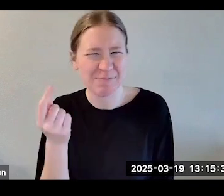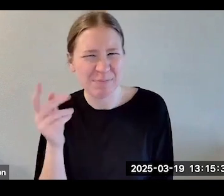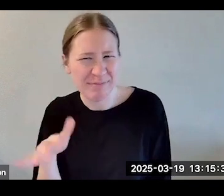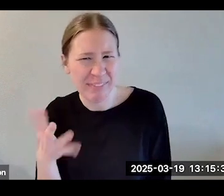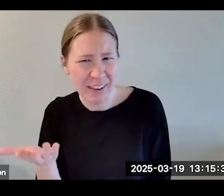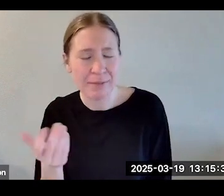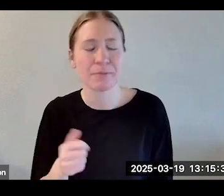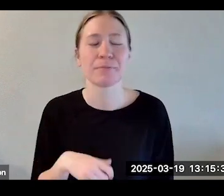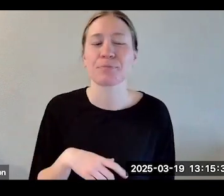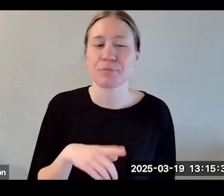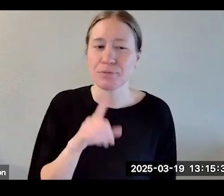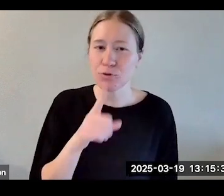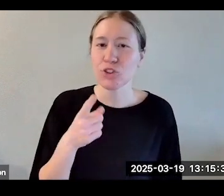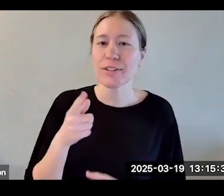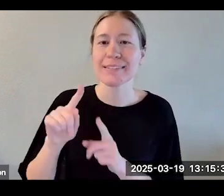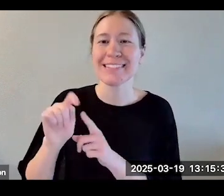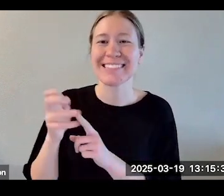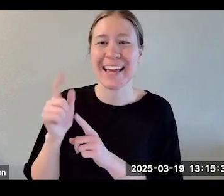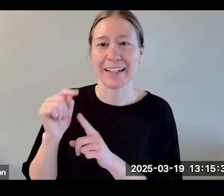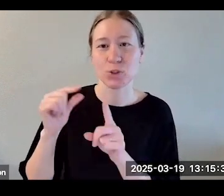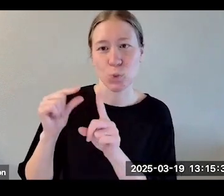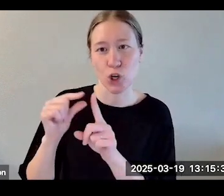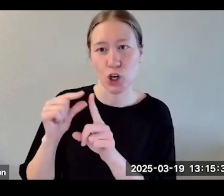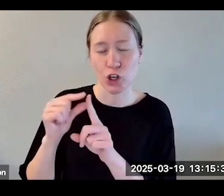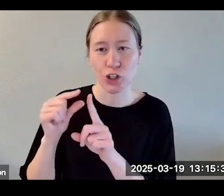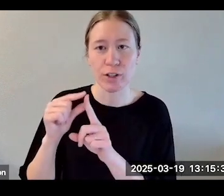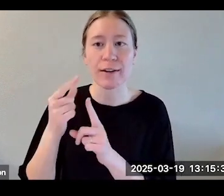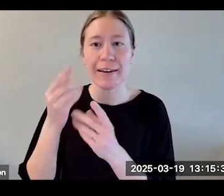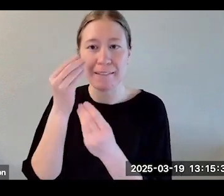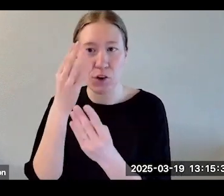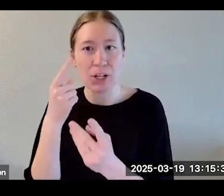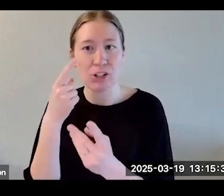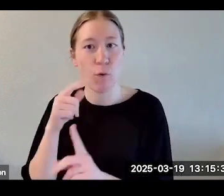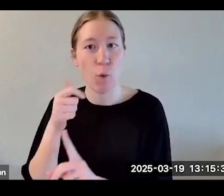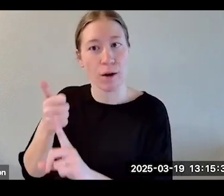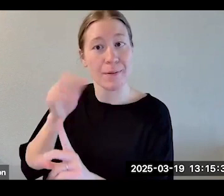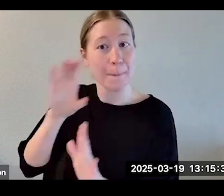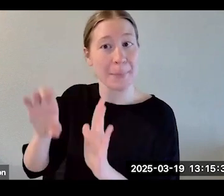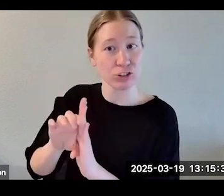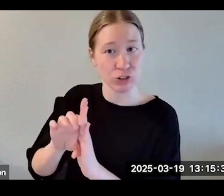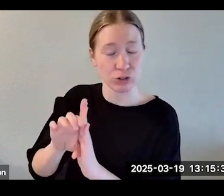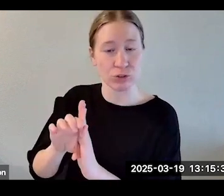Alt text is a text alternative for an image. So in other words, if you have an image